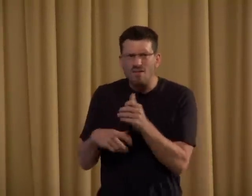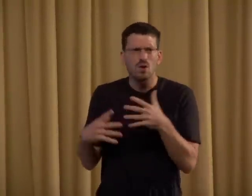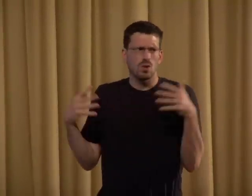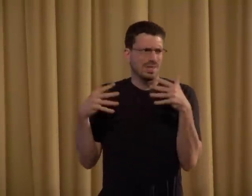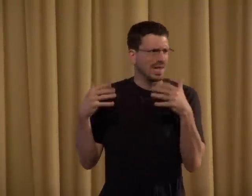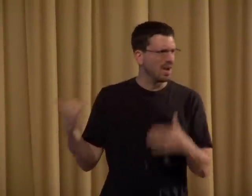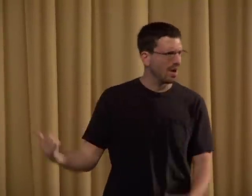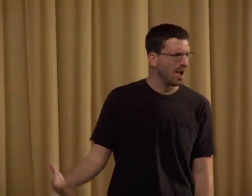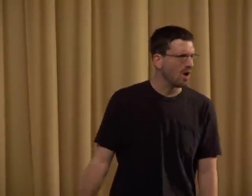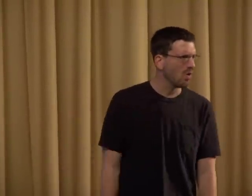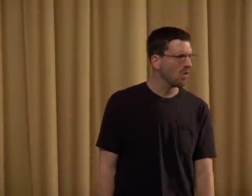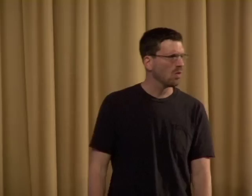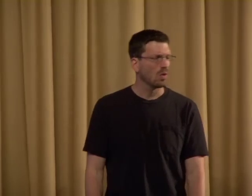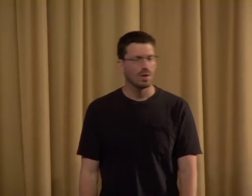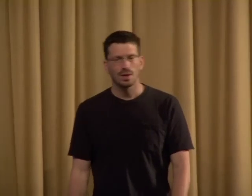Everyone is scared! The economy is collapsing. The environment is going to hell. Oil is leaking. Everyday it feels like some new disaster happens. It's overwhelming!